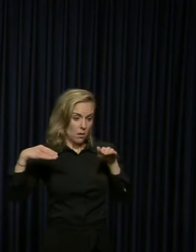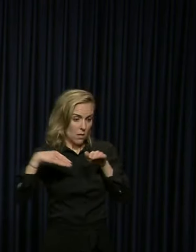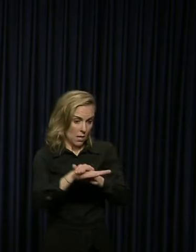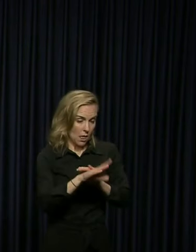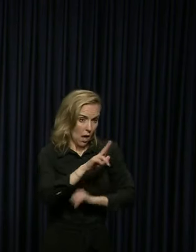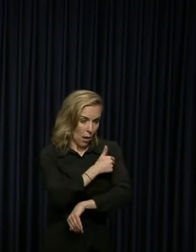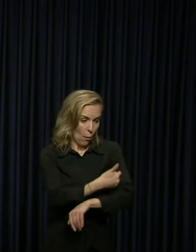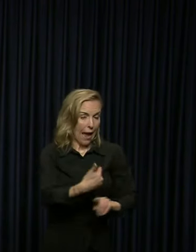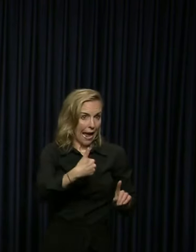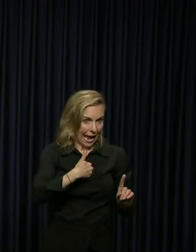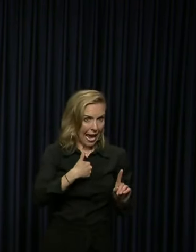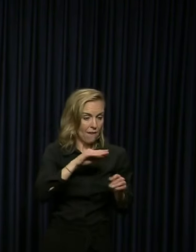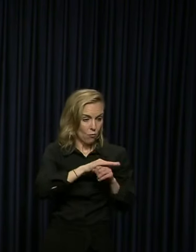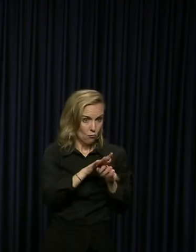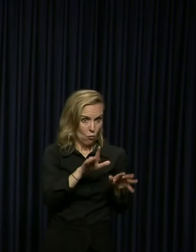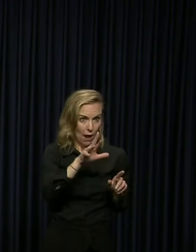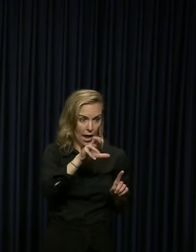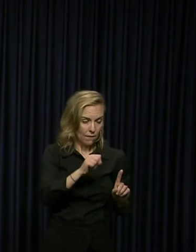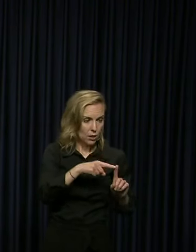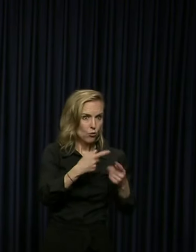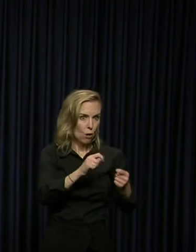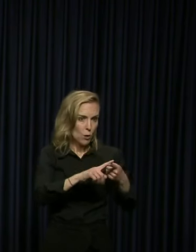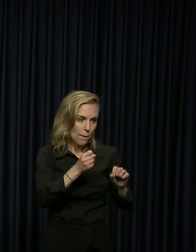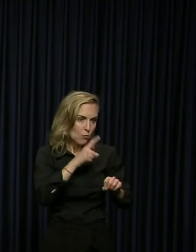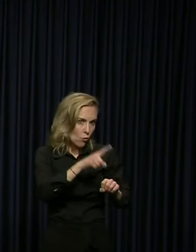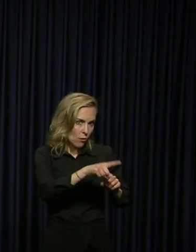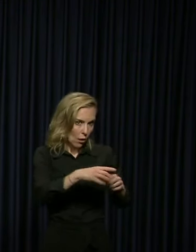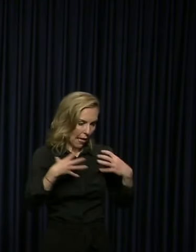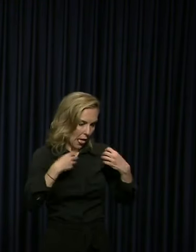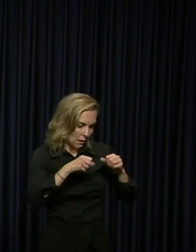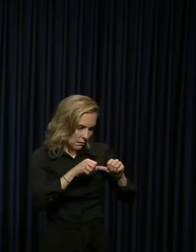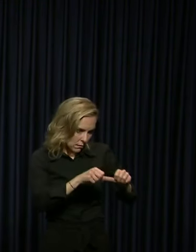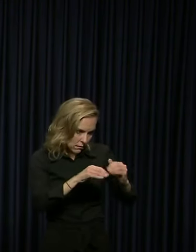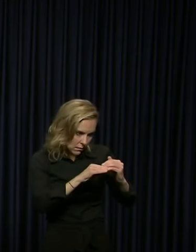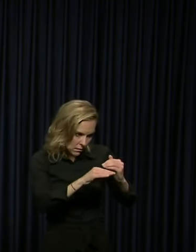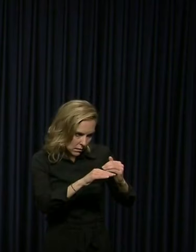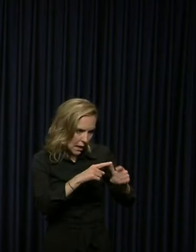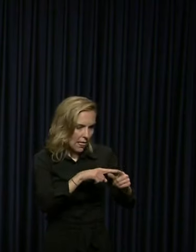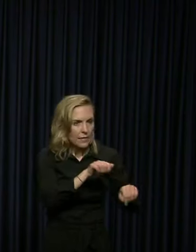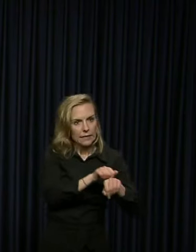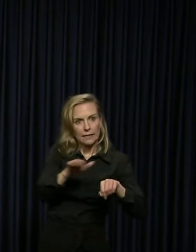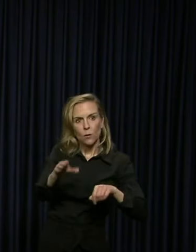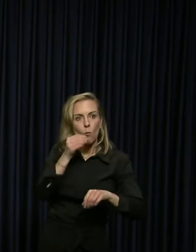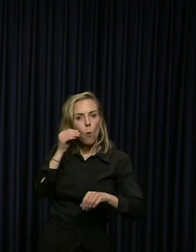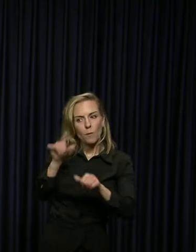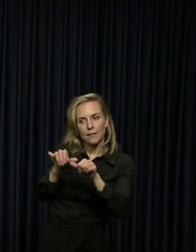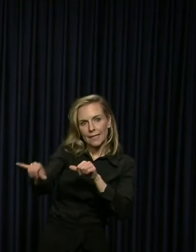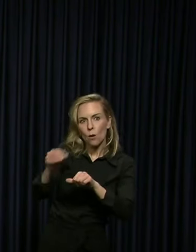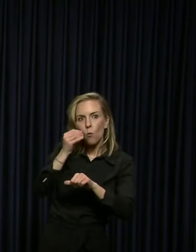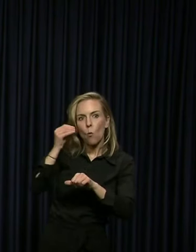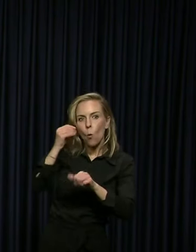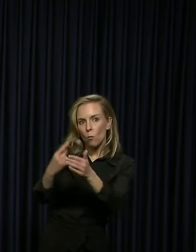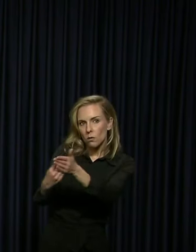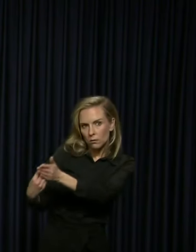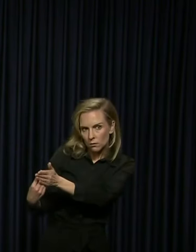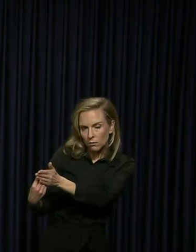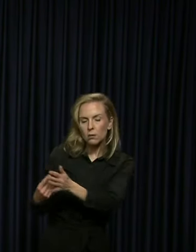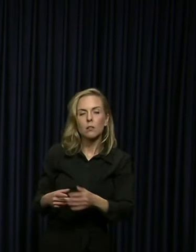THAN OUR ECONOMIC CERTAINTY AT THIS MOMENT. AND FOR ANYBODY OUT THERE THAT